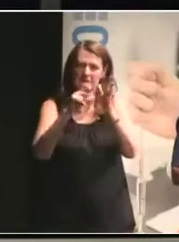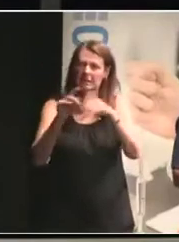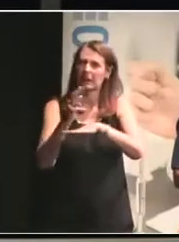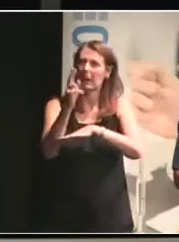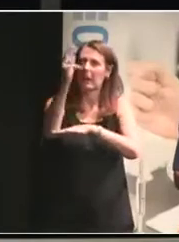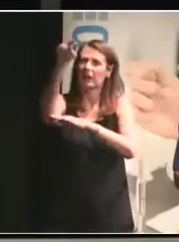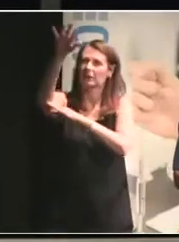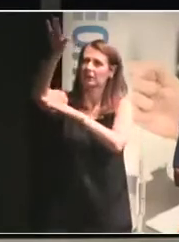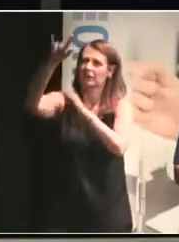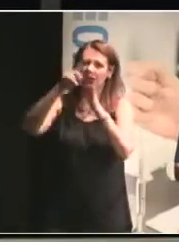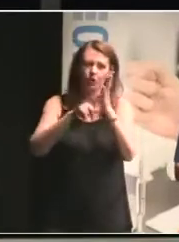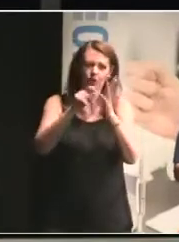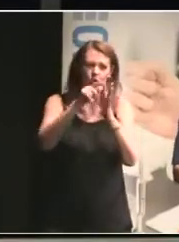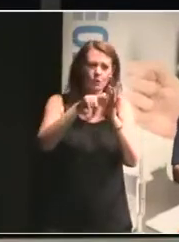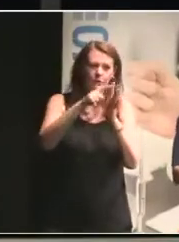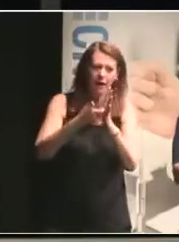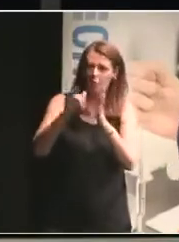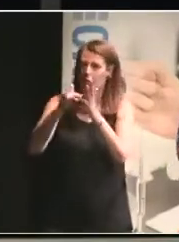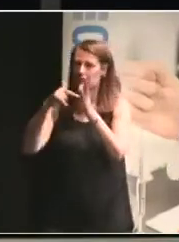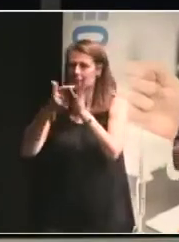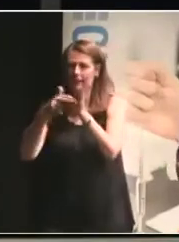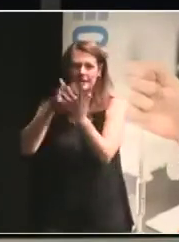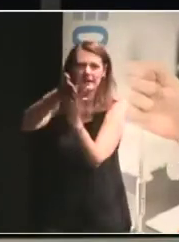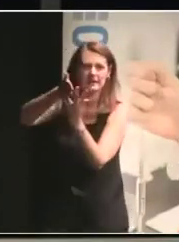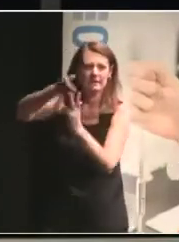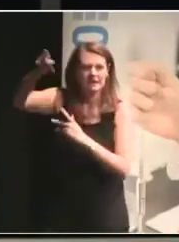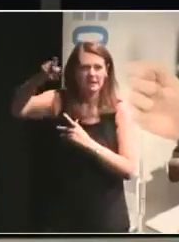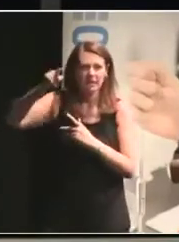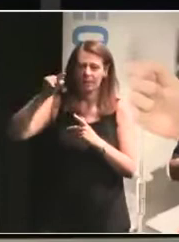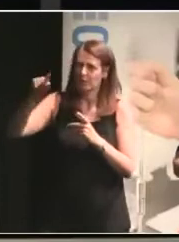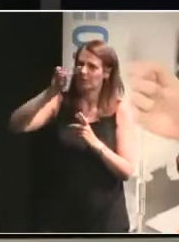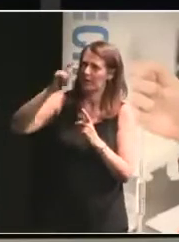Jupiter and Saturn but even there there's enough stuff that you can't even call that chemical free.